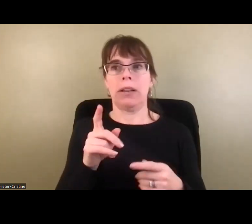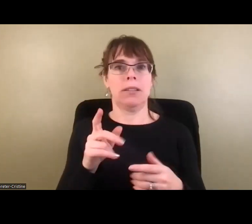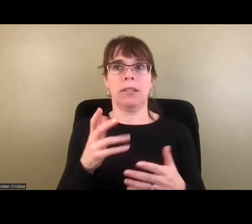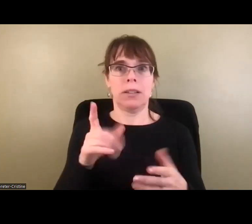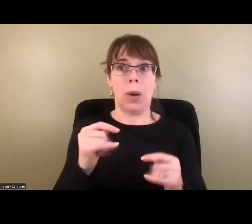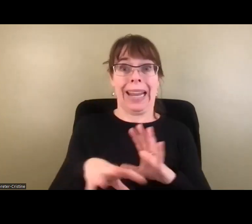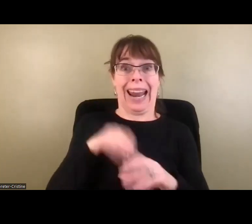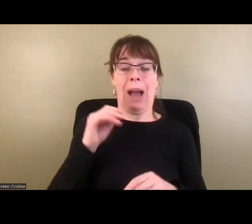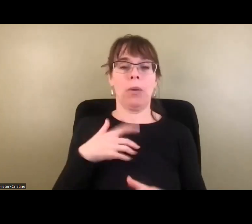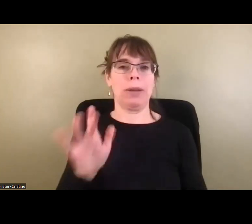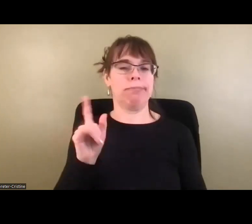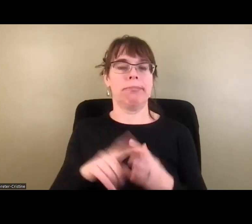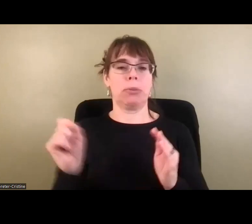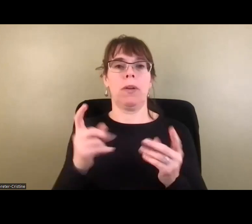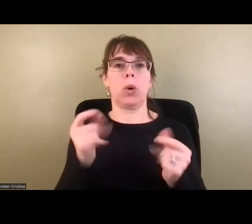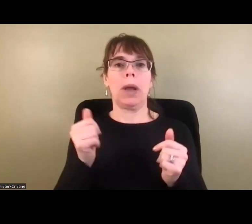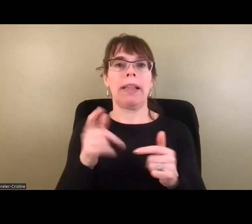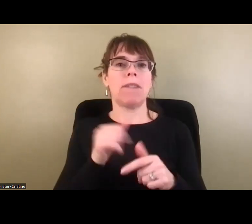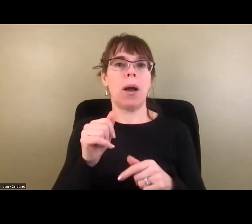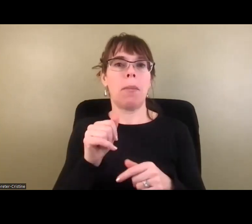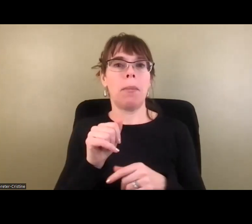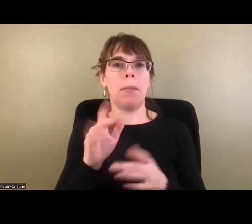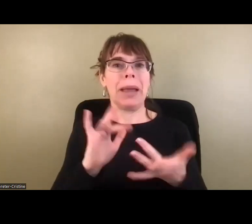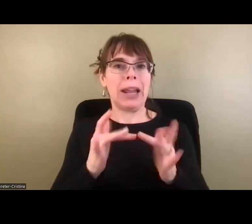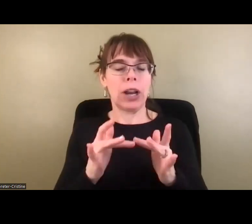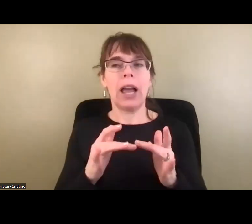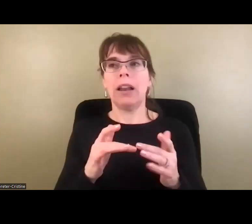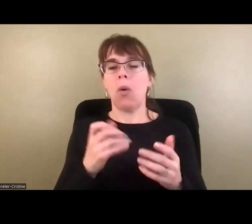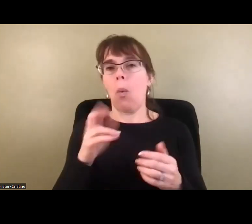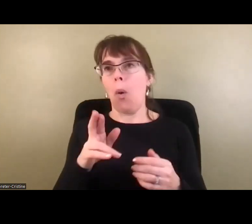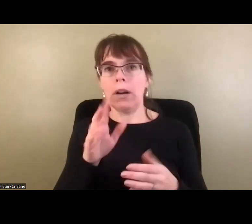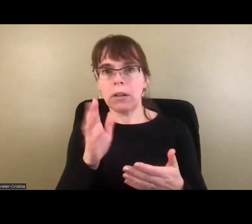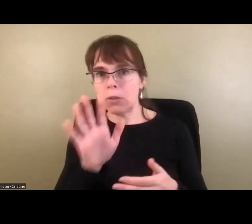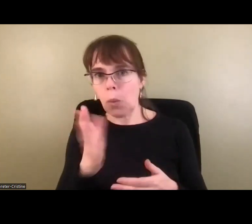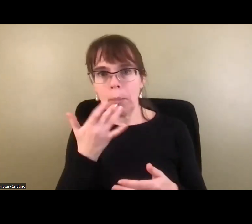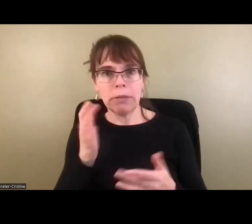We always ask clients, what's the best way to contact them. And if they provide a phone